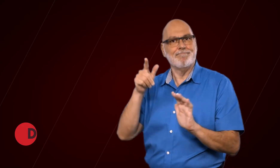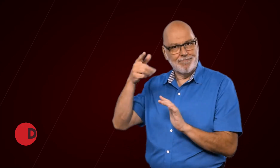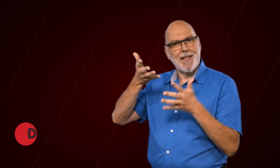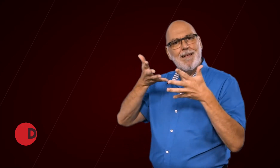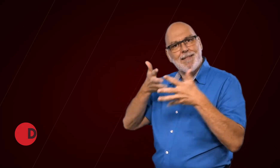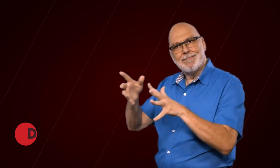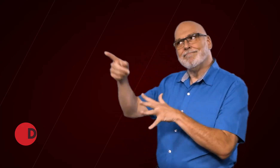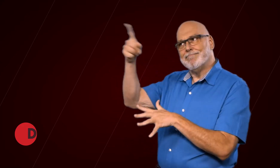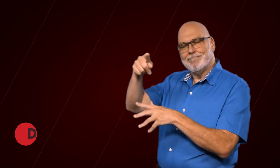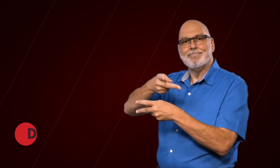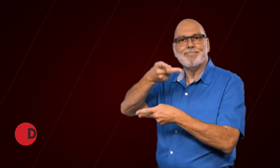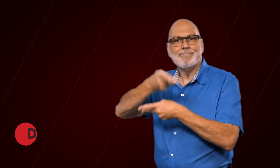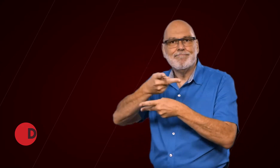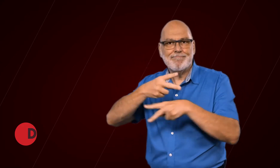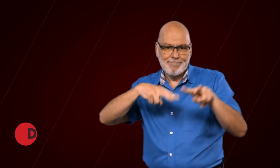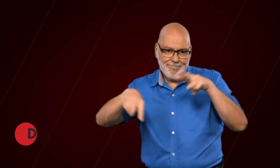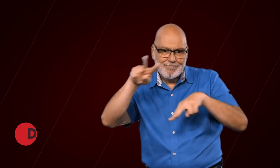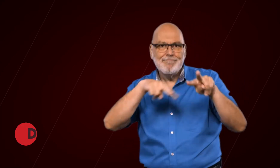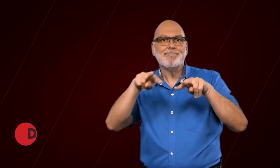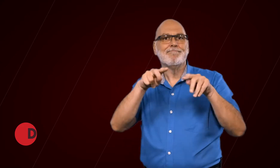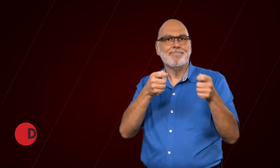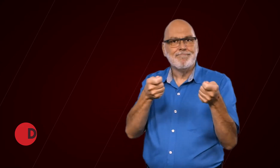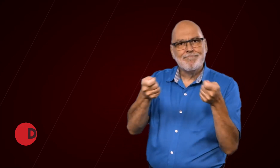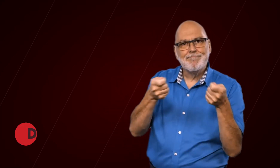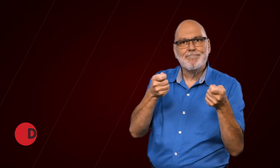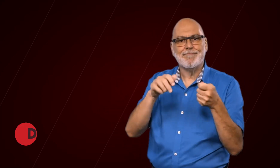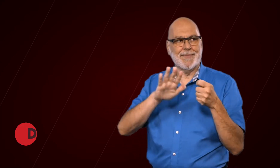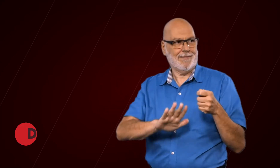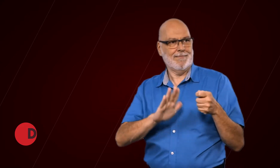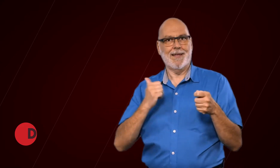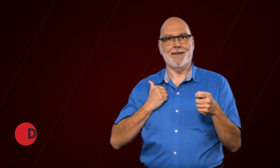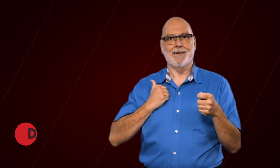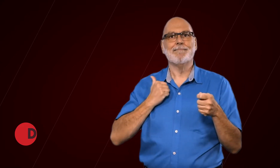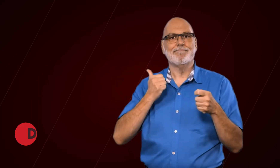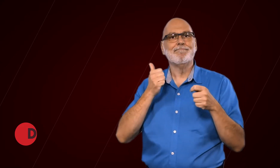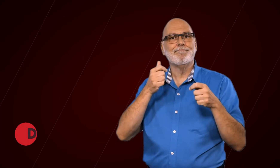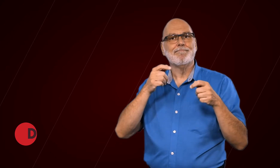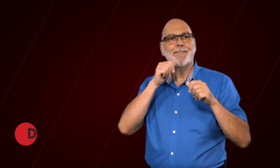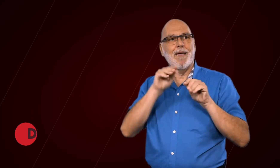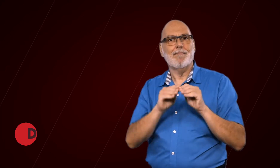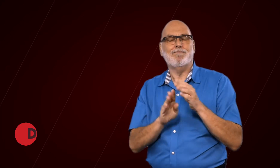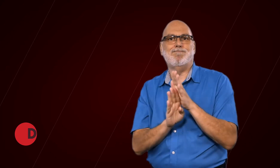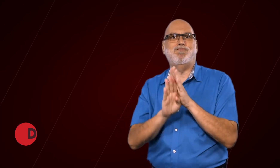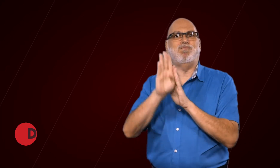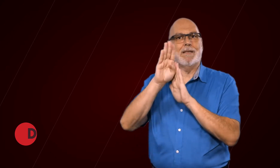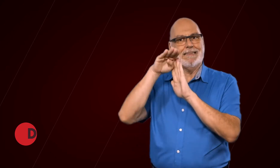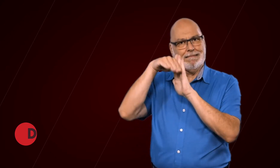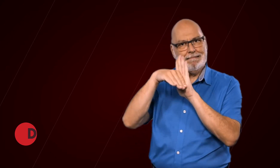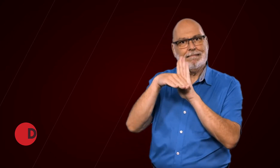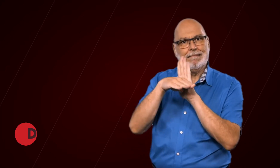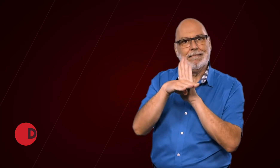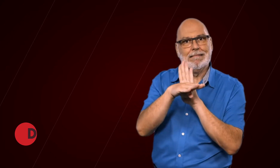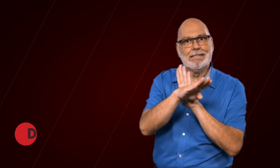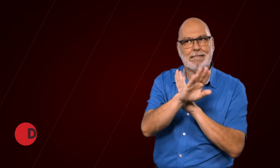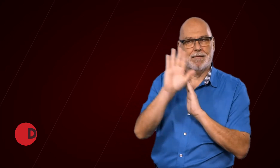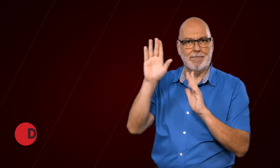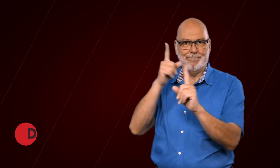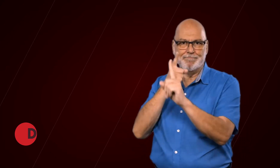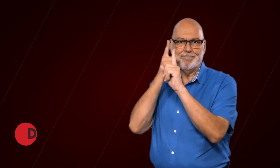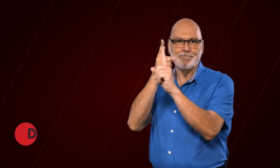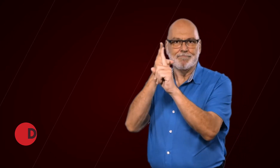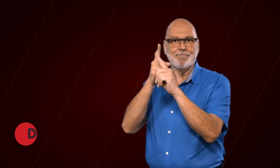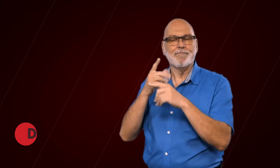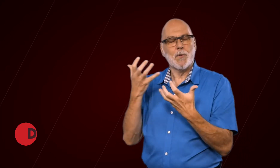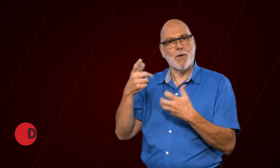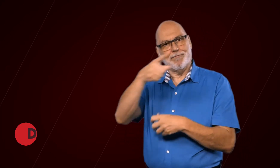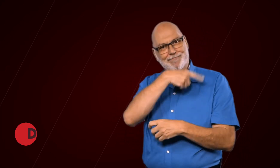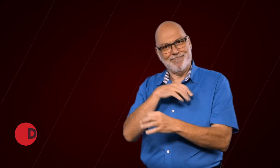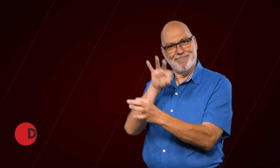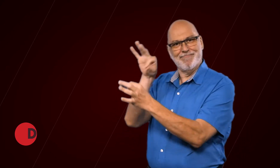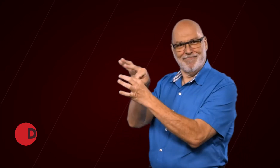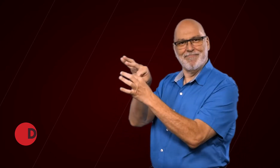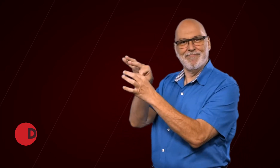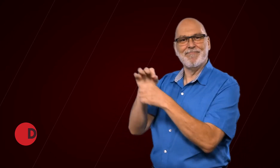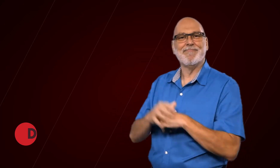and letting them guide the country through a recovery.